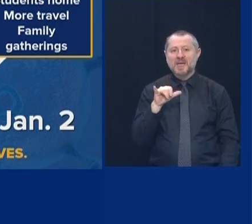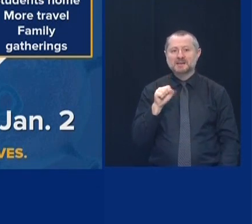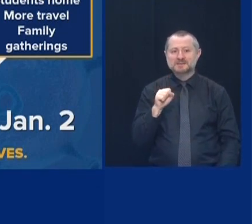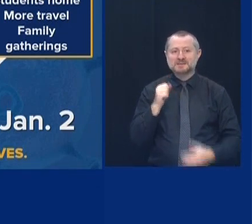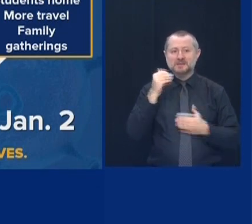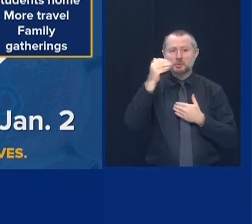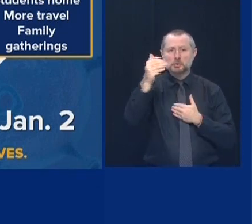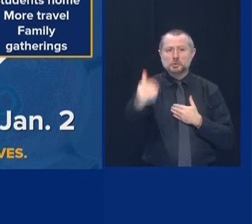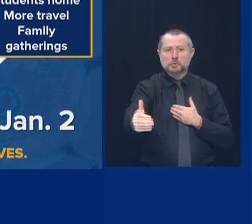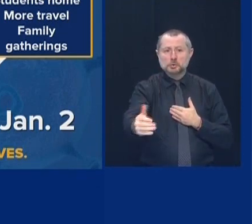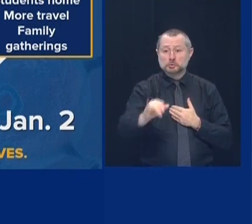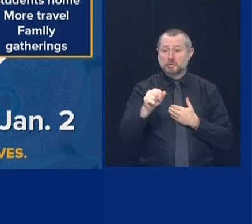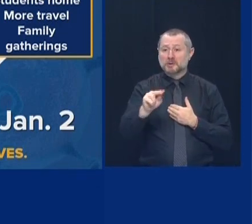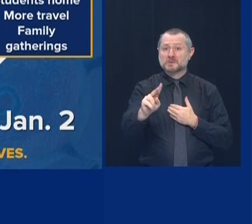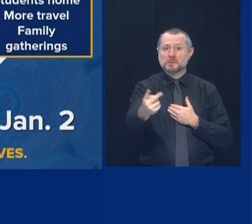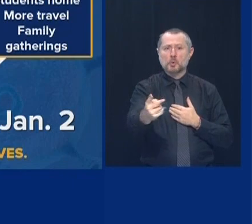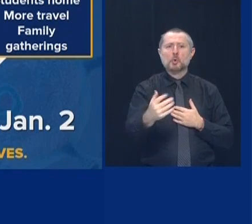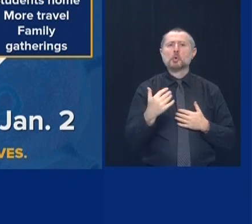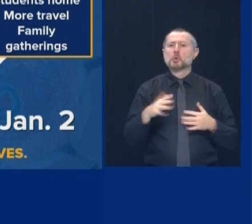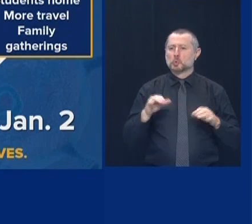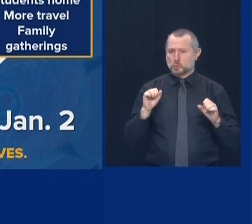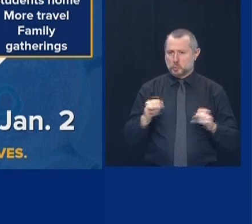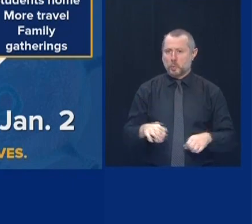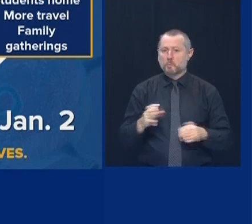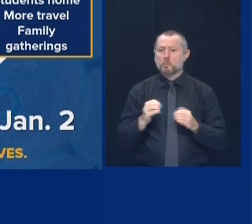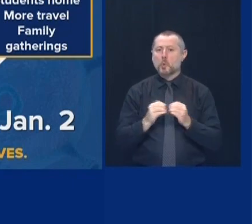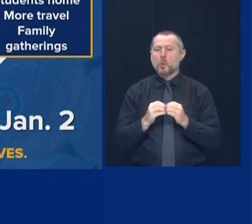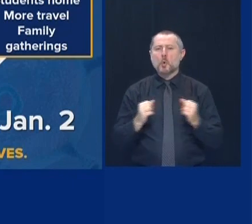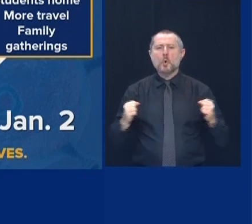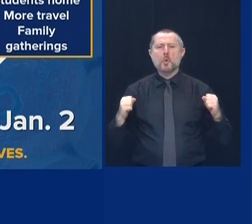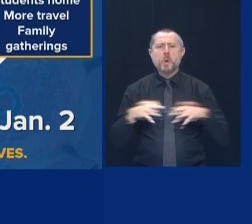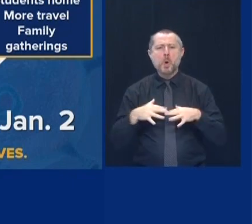GATHERINGS.qq 37 DAYS BETWEEN TODAY ANDÑi